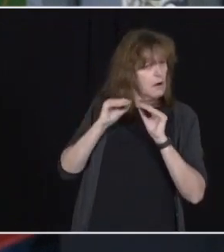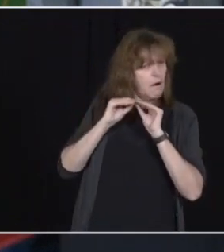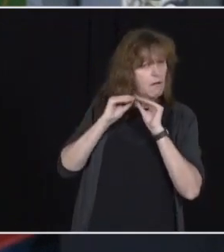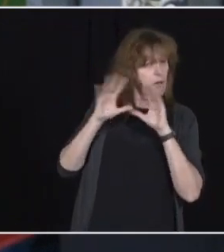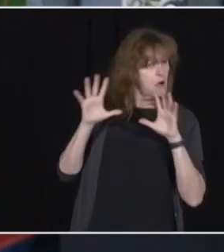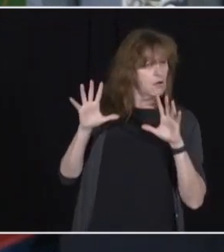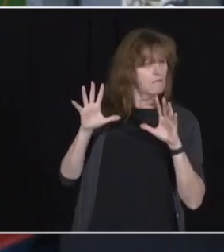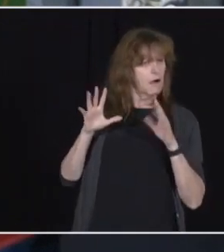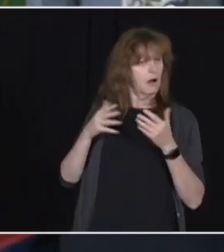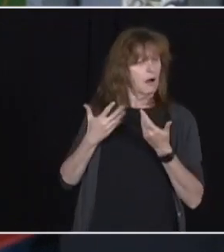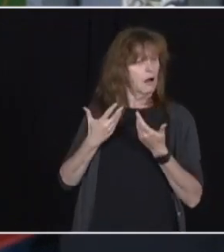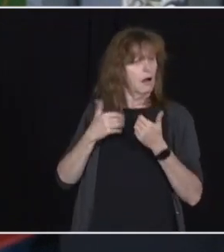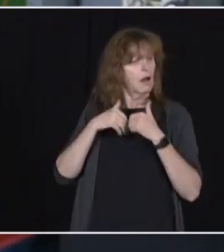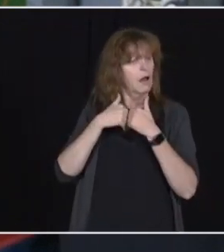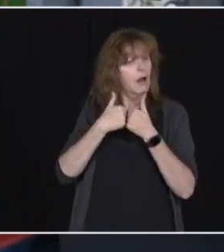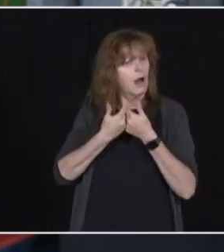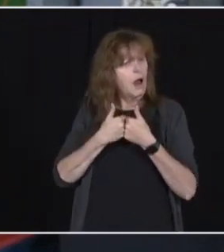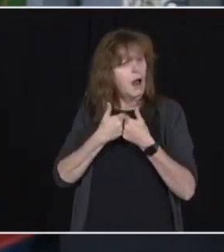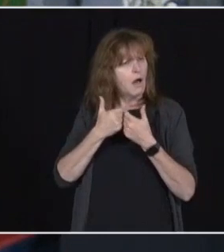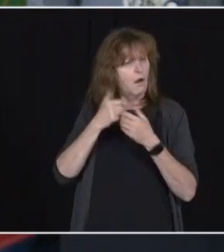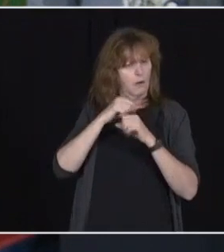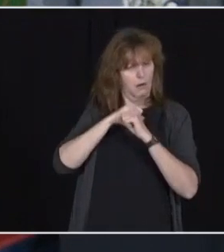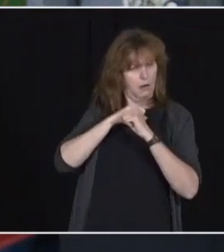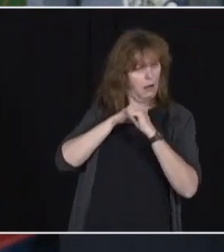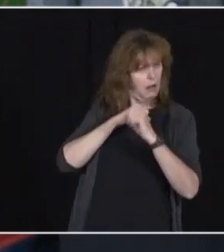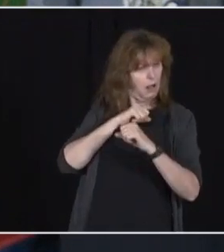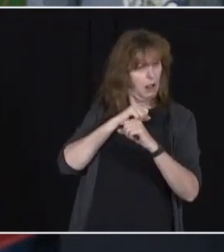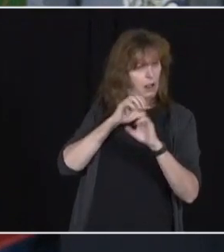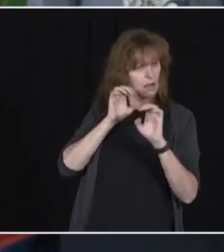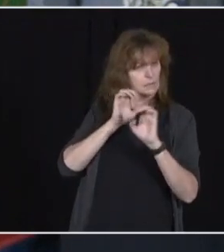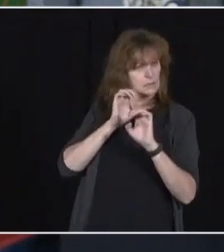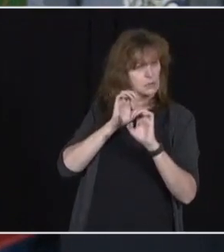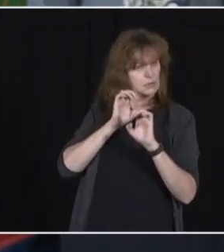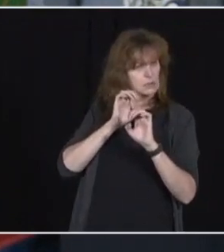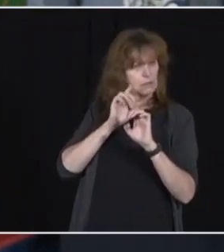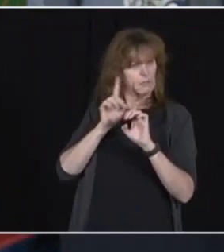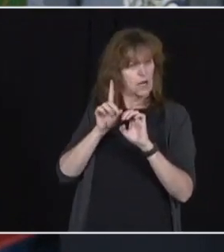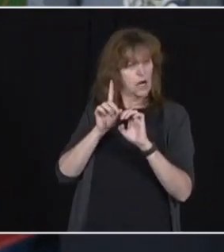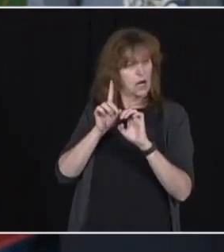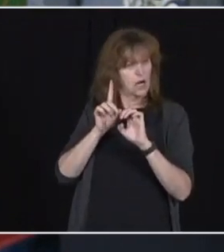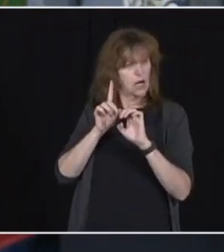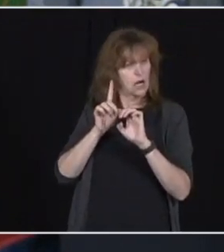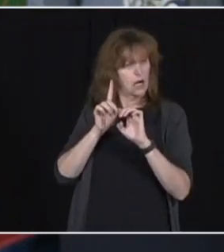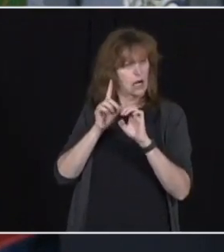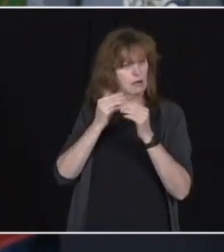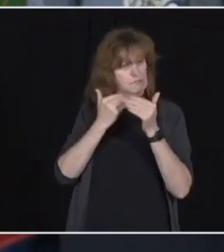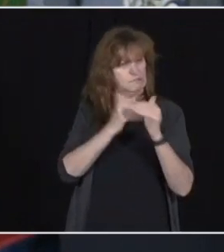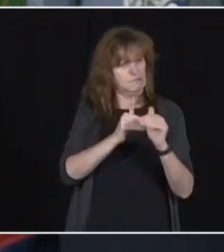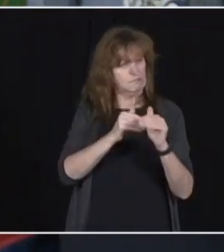I wonder if you can clarify though, how can you continue to have restrictions on things like large gatherings, which are government has